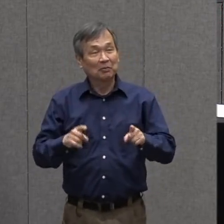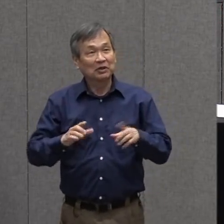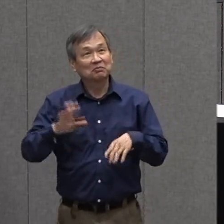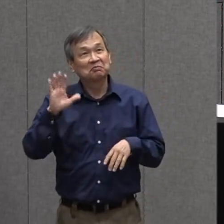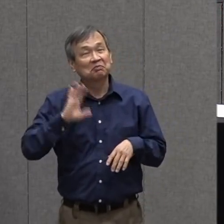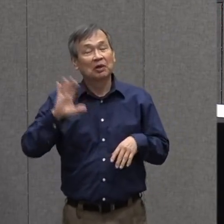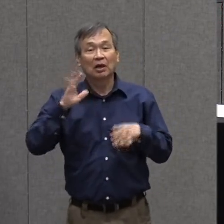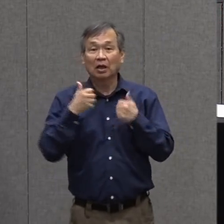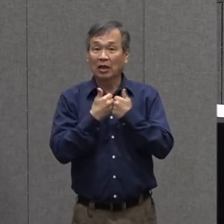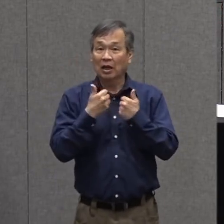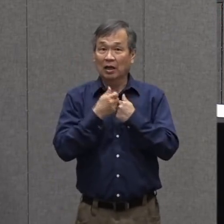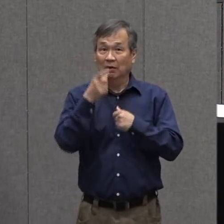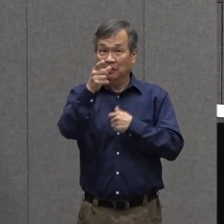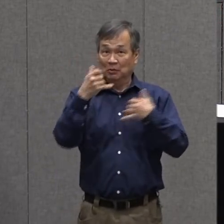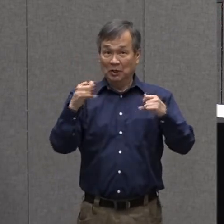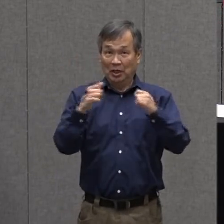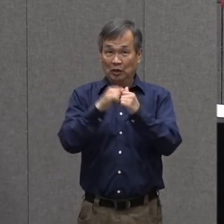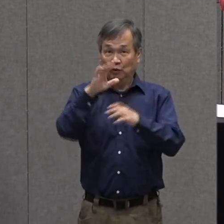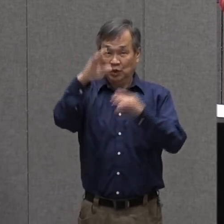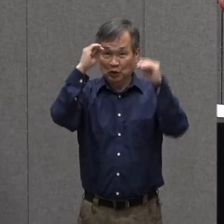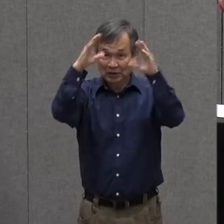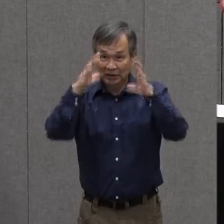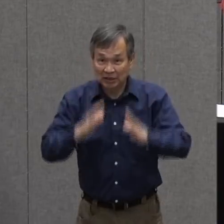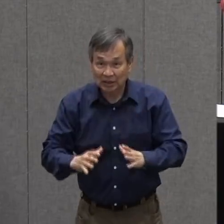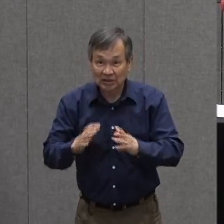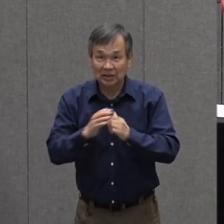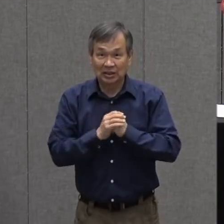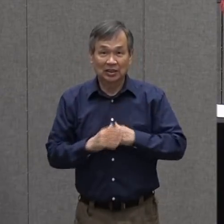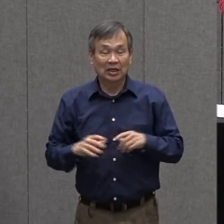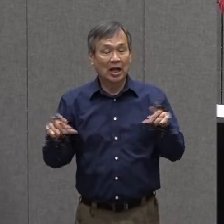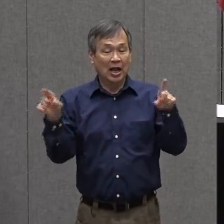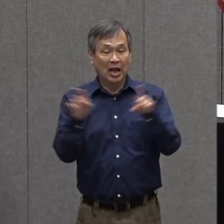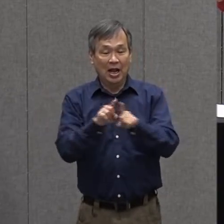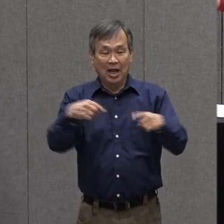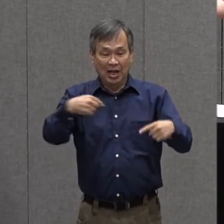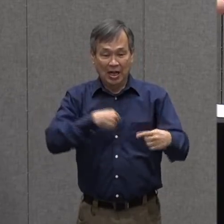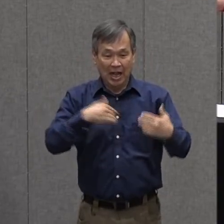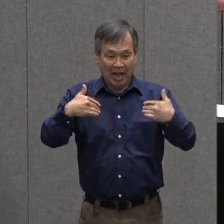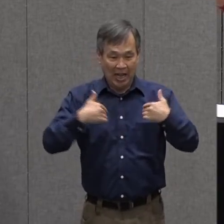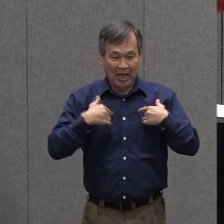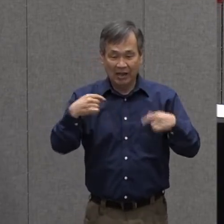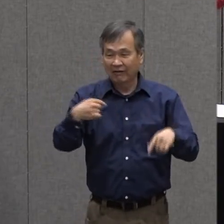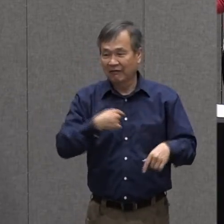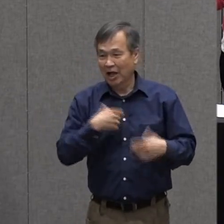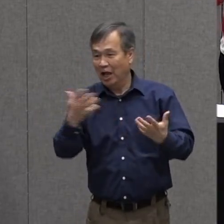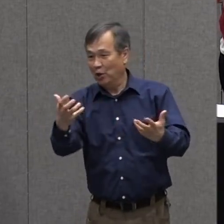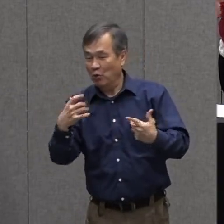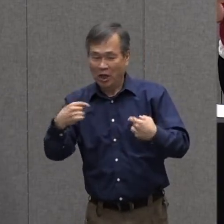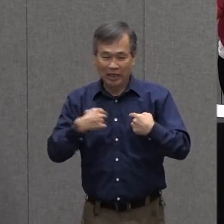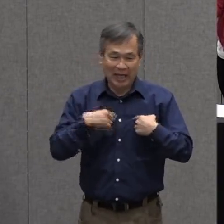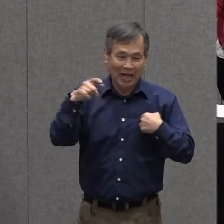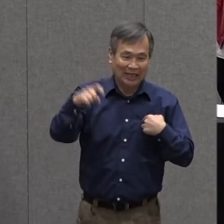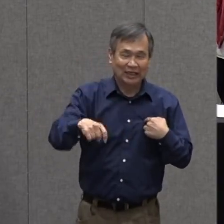that you may have played with your teacher, it's called like, I have but I want or I need so many more.